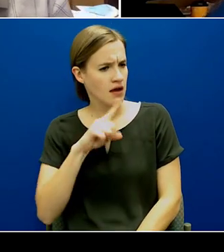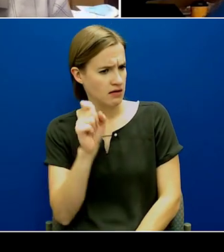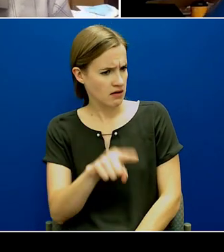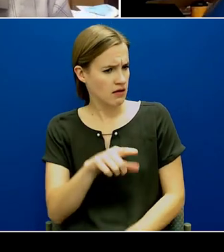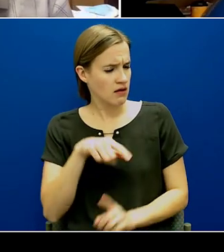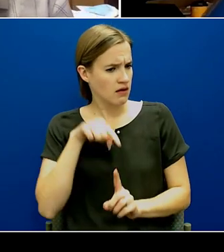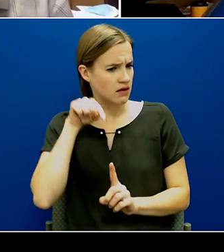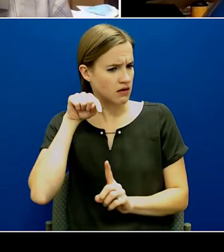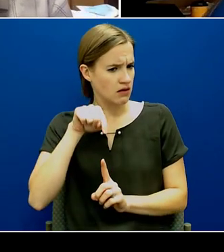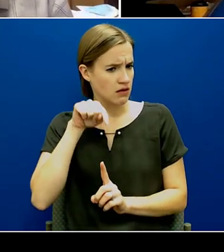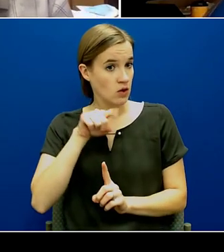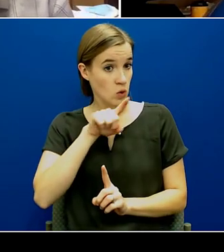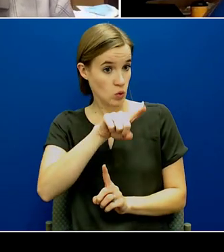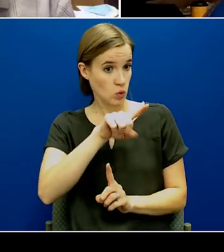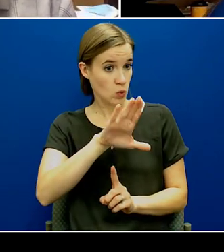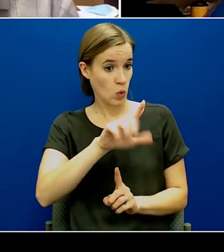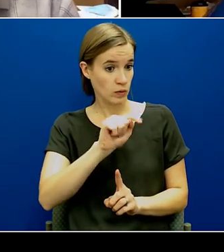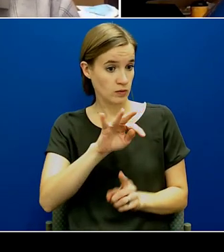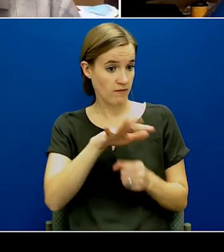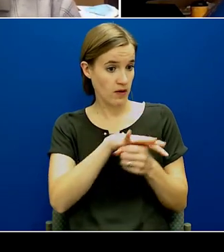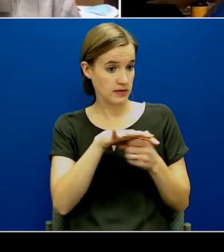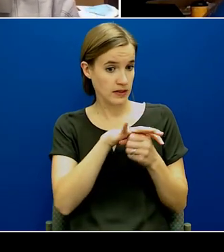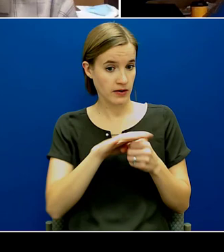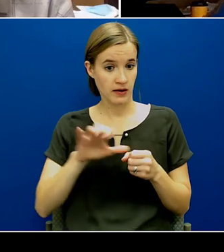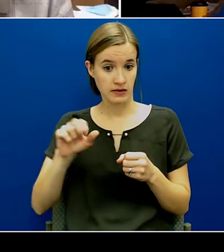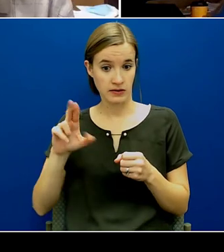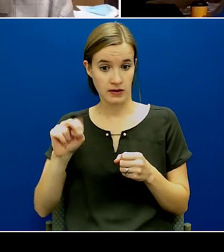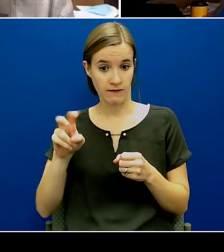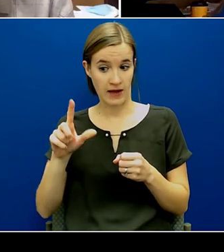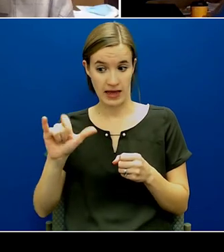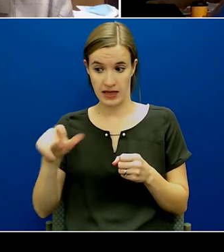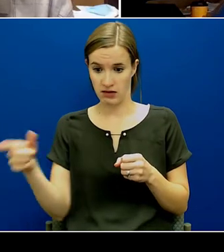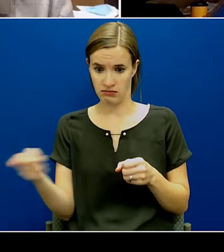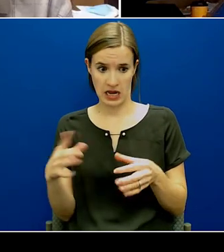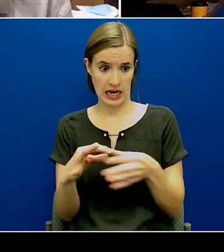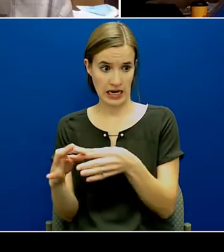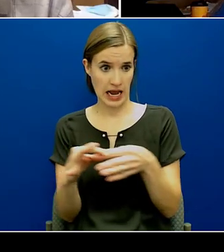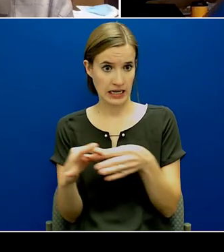they can use our system to get around Twin Falls once they get here. So we are working